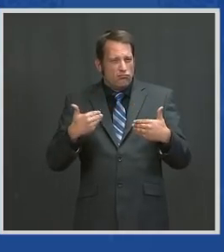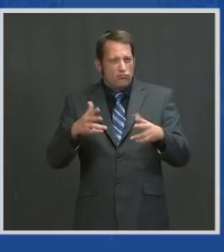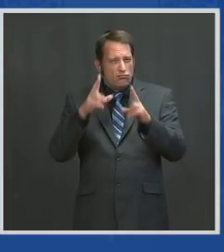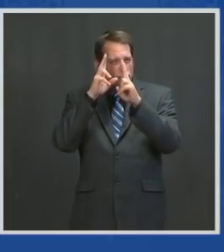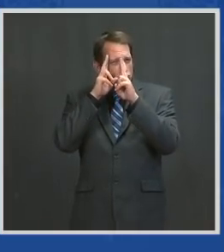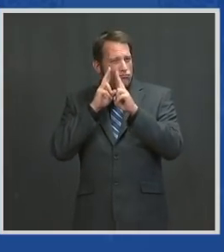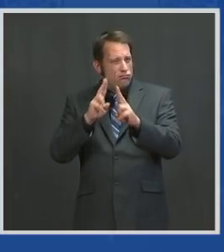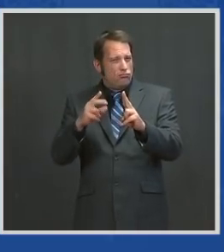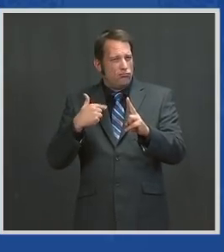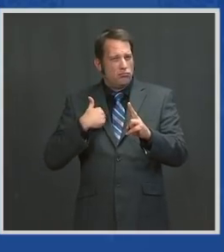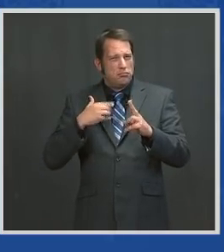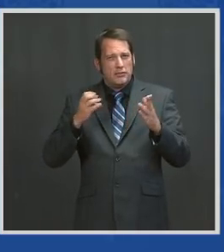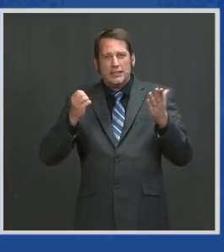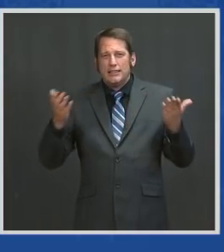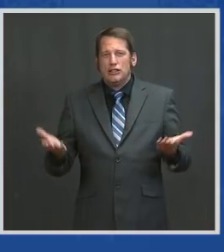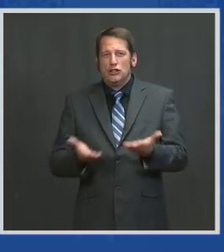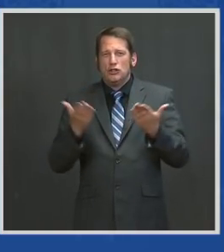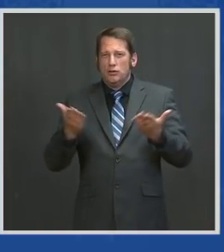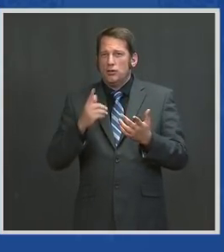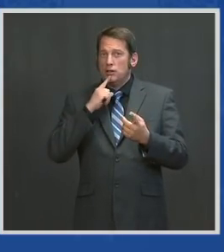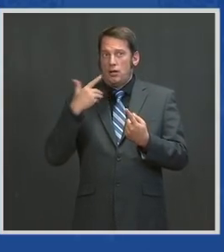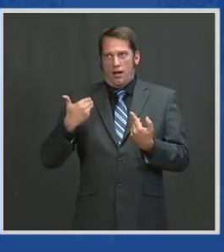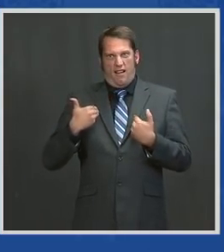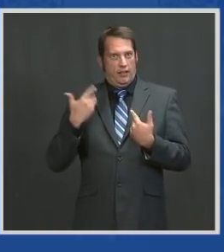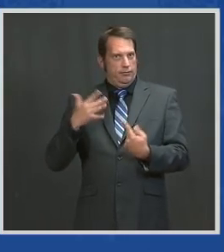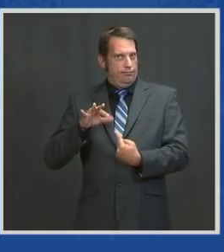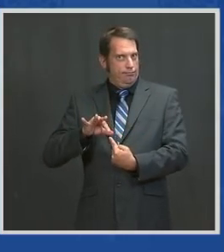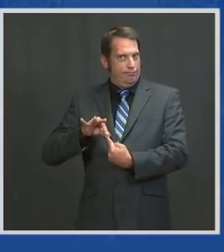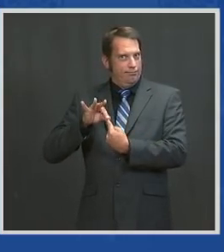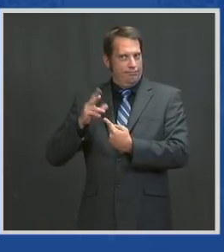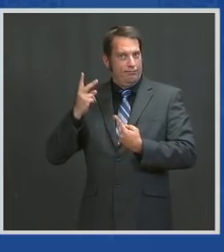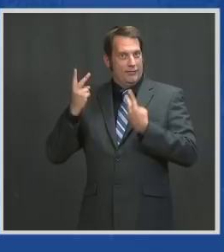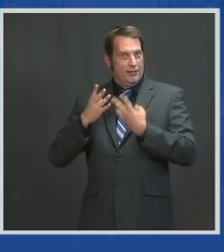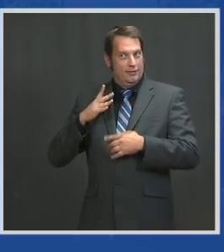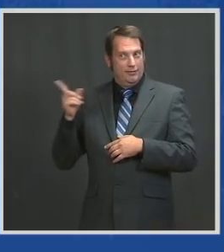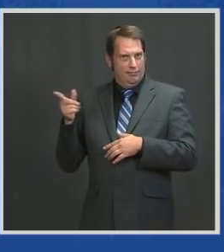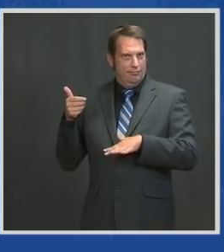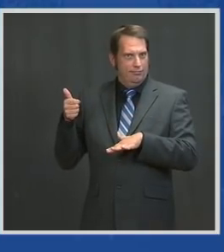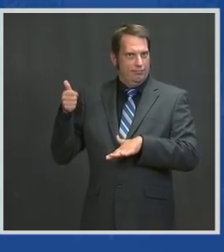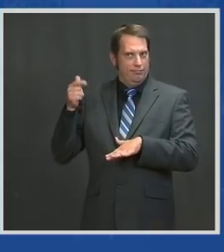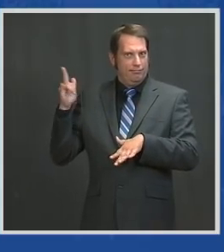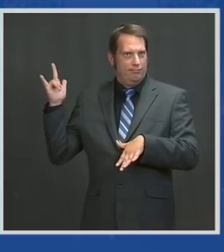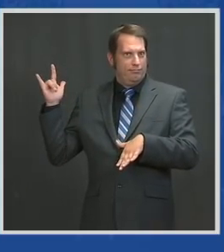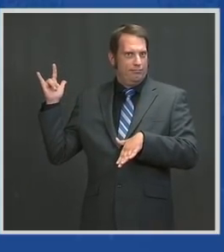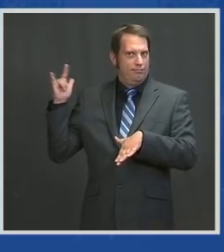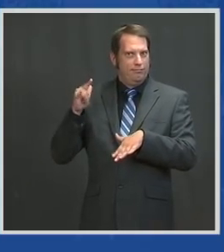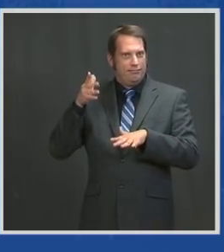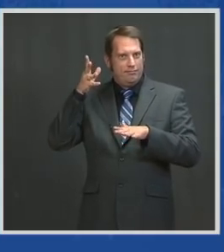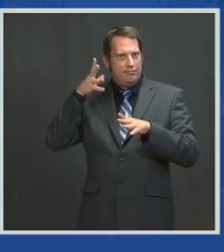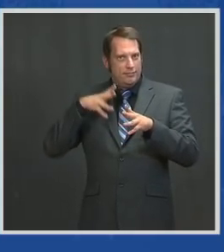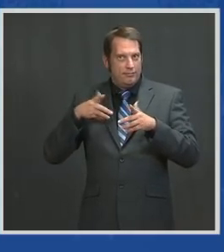commanders, chiefs, airmen, families, honored guests,